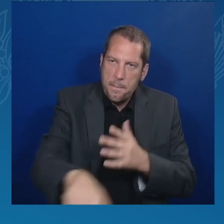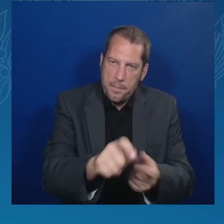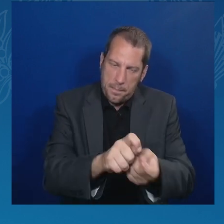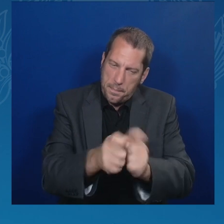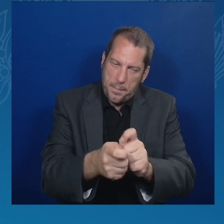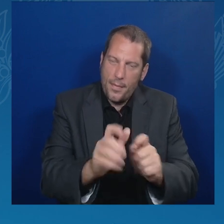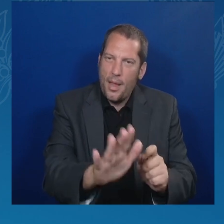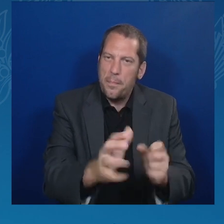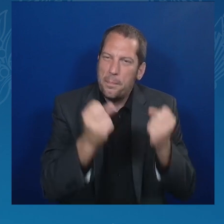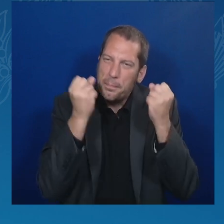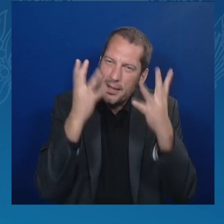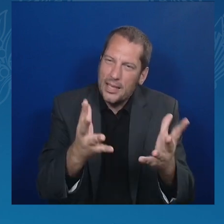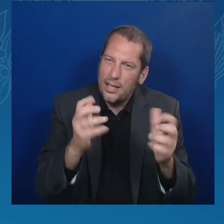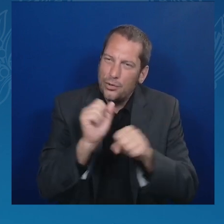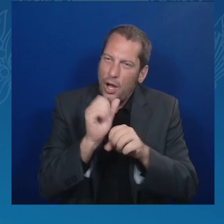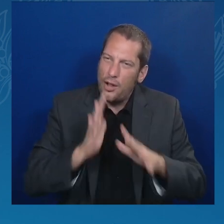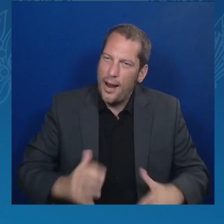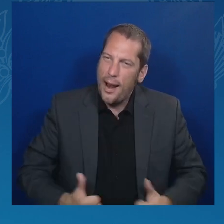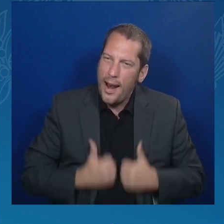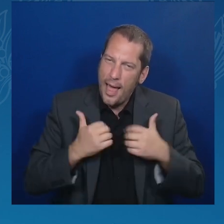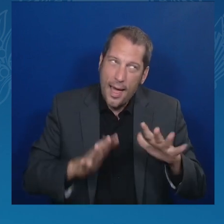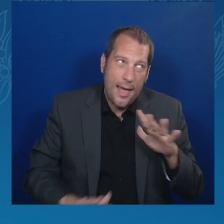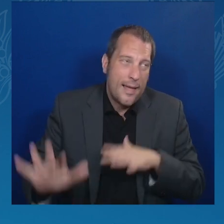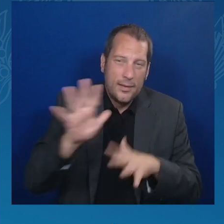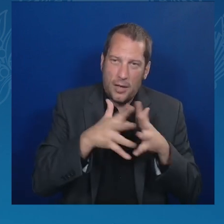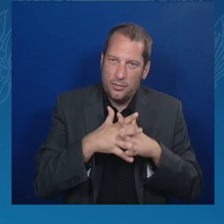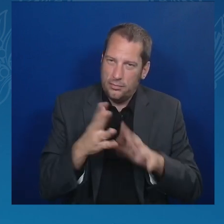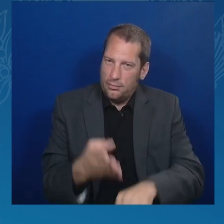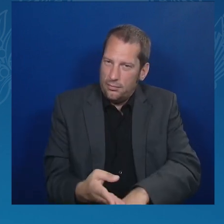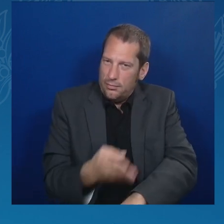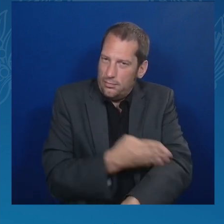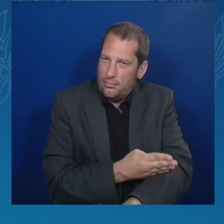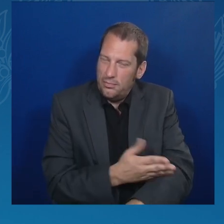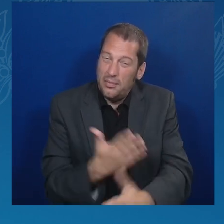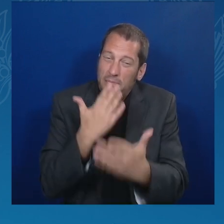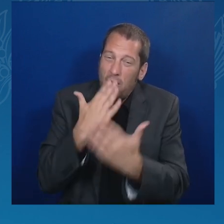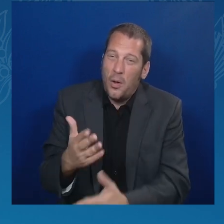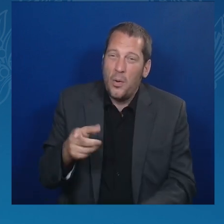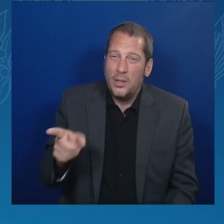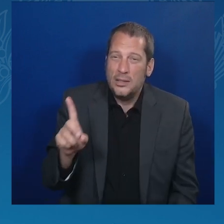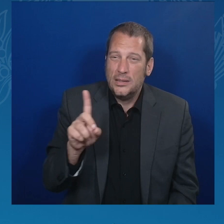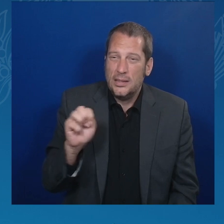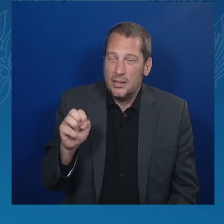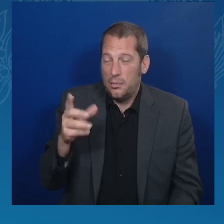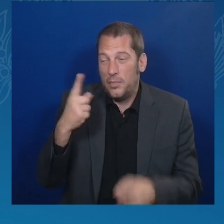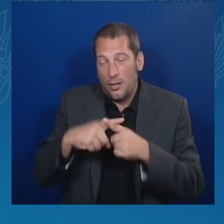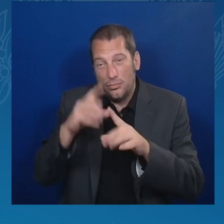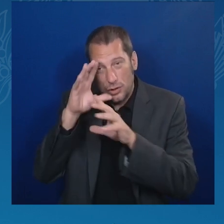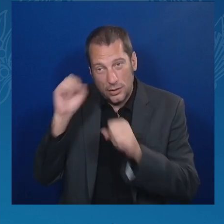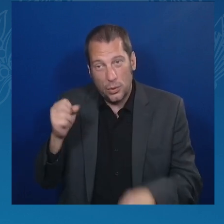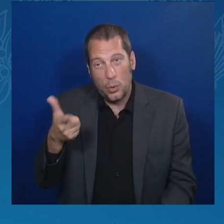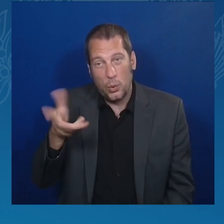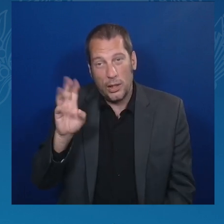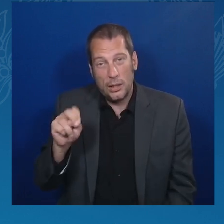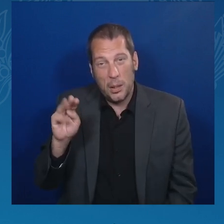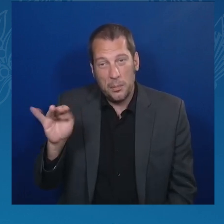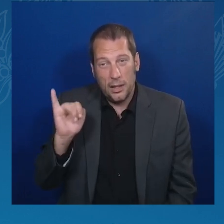congratulations on your historic election. And I know, we all know, that she is going to continue